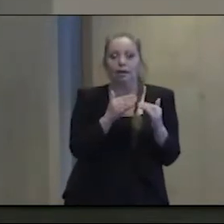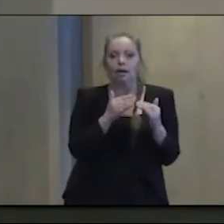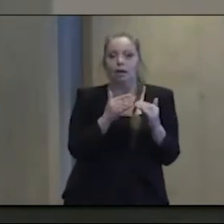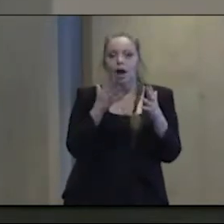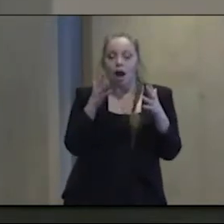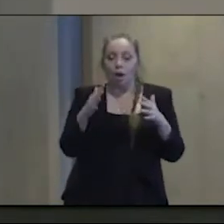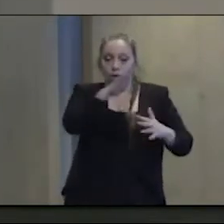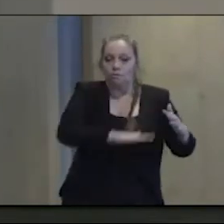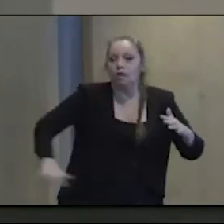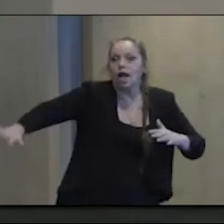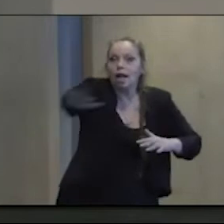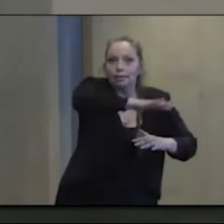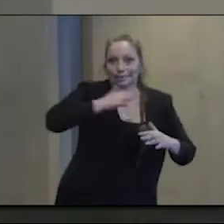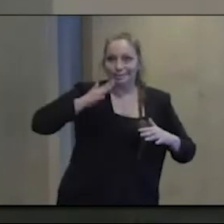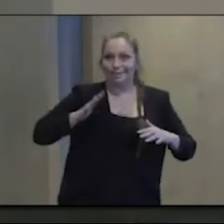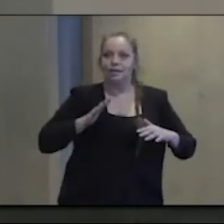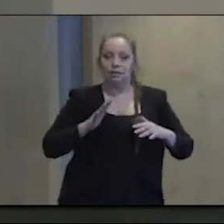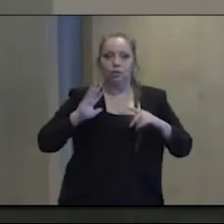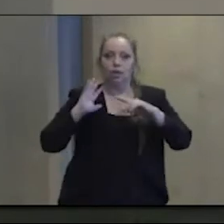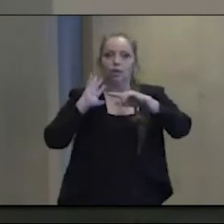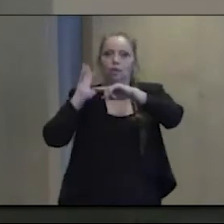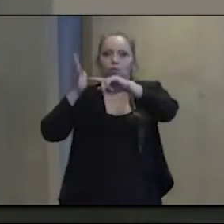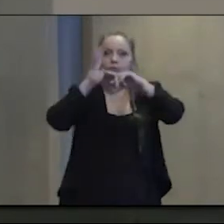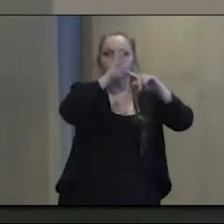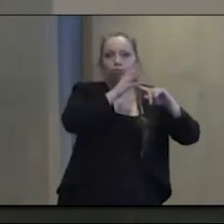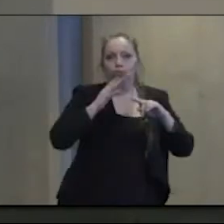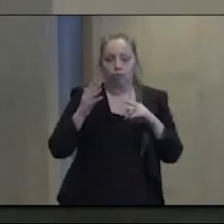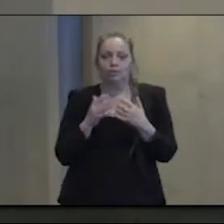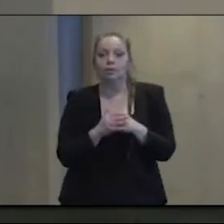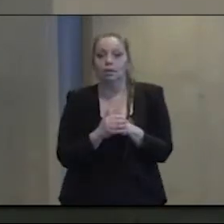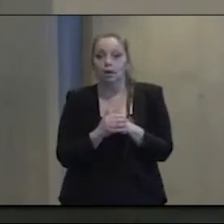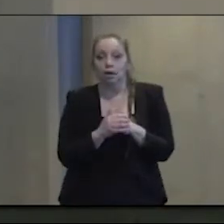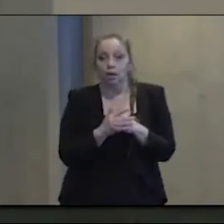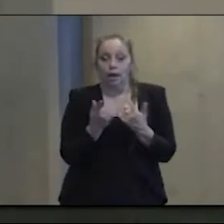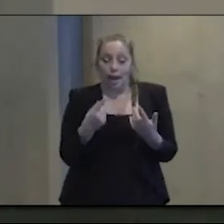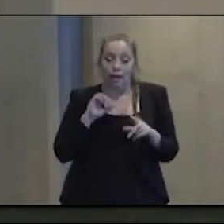required. What happens to these wind generators at the end of their life as well as concerns